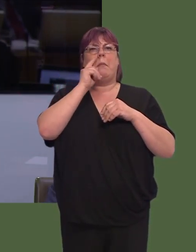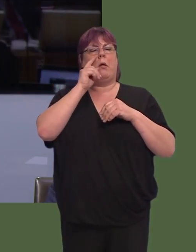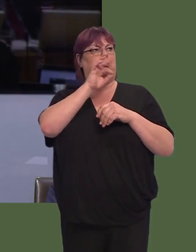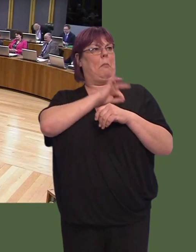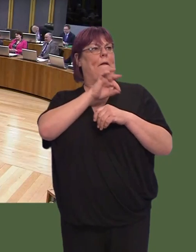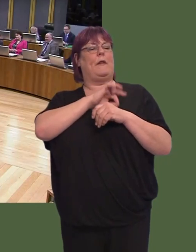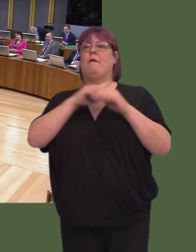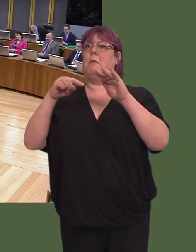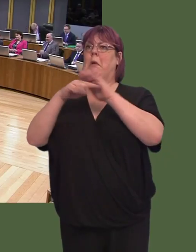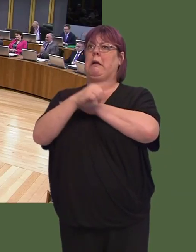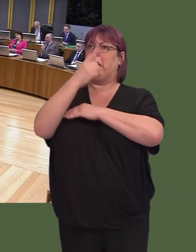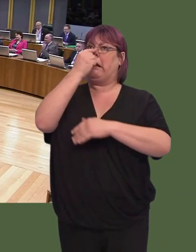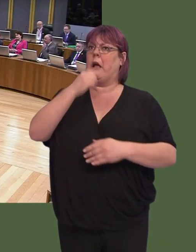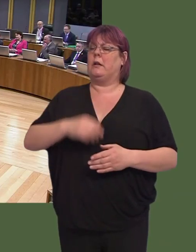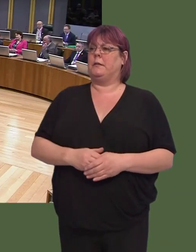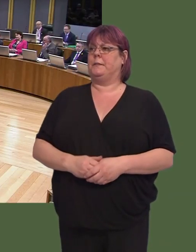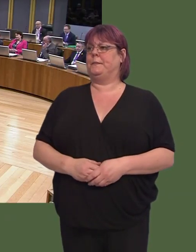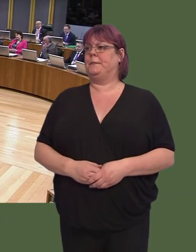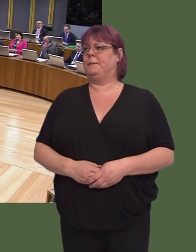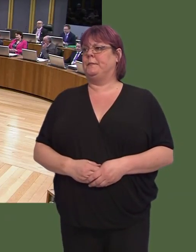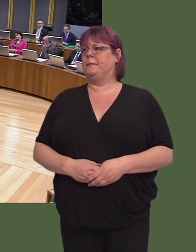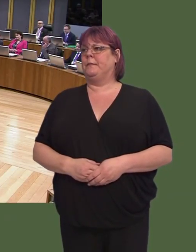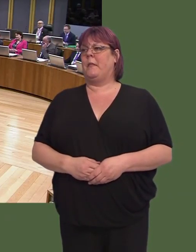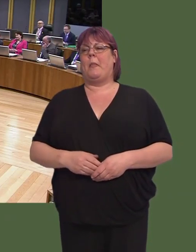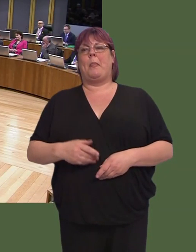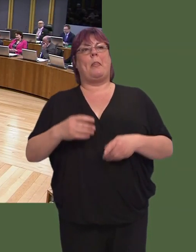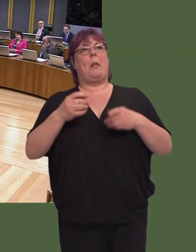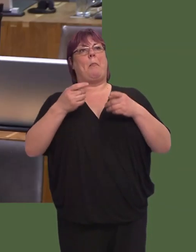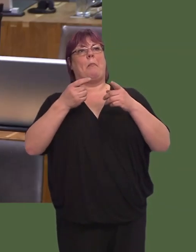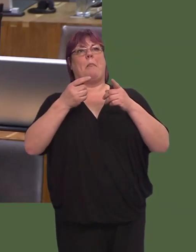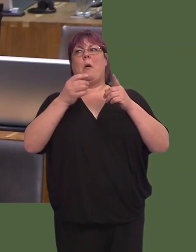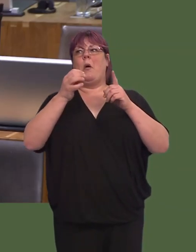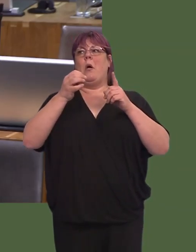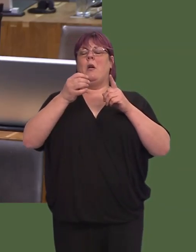Julie James AM: Well, Professor Minford is a little of an outlier amongst economic professors.